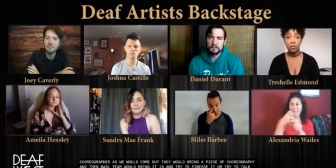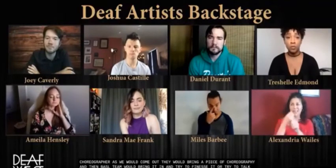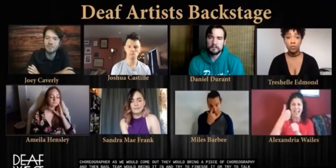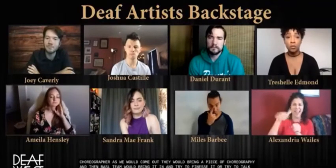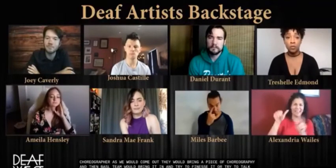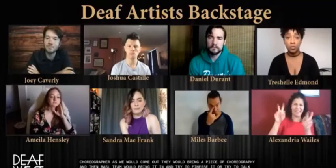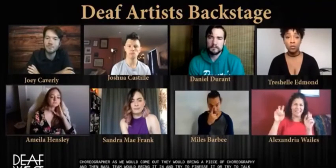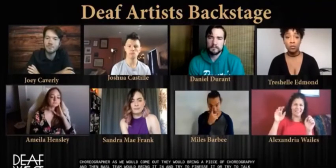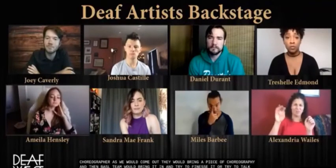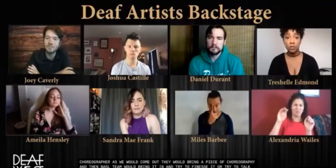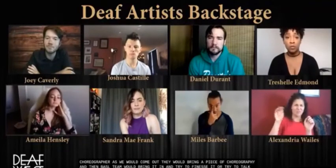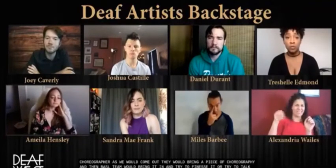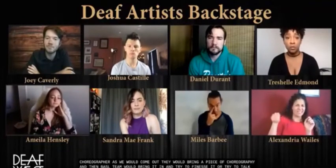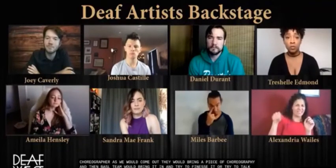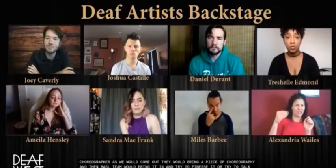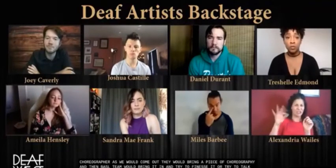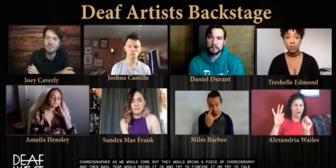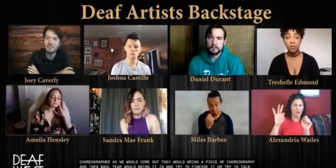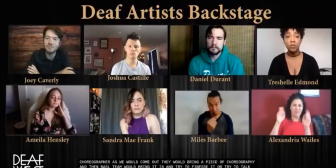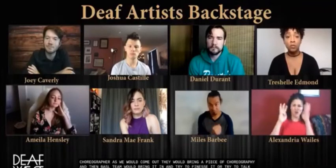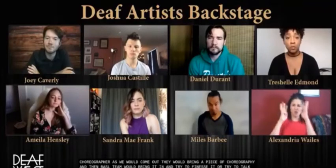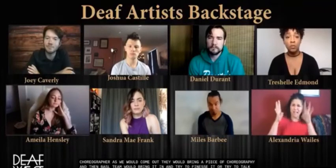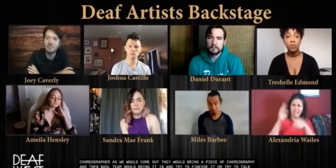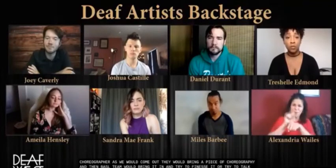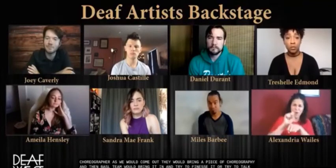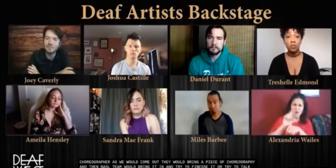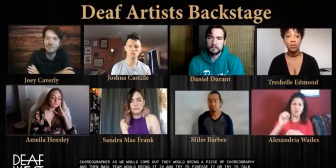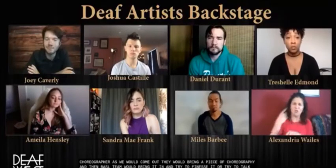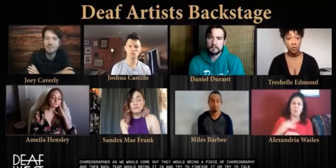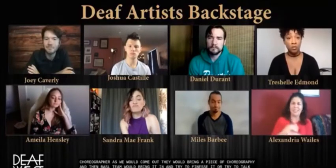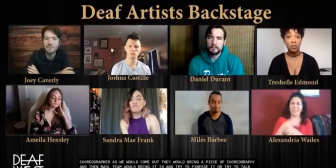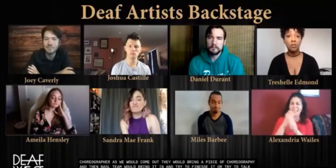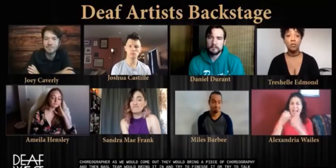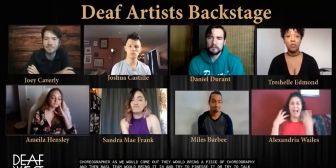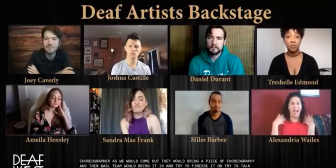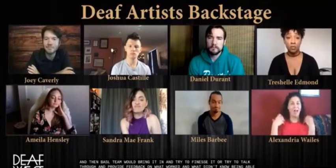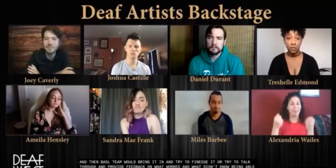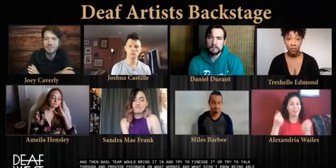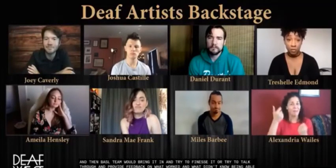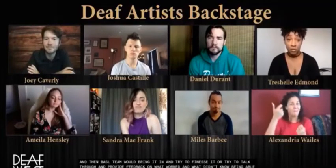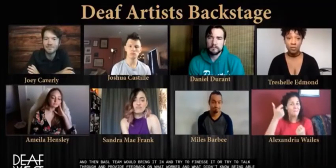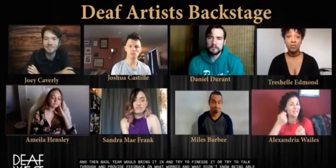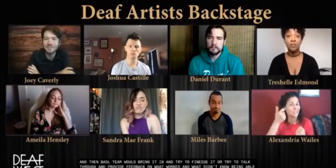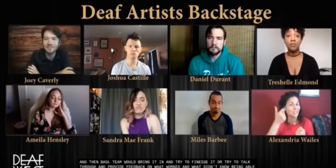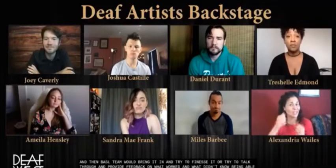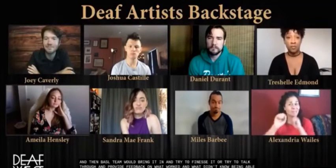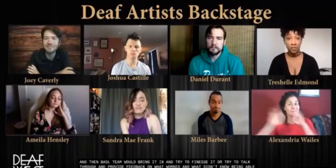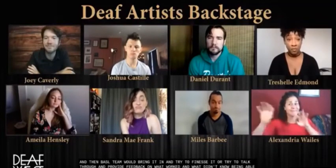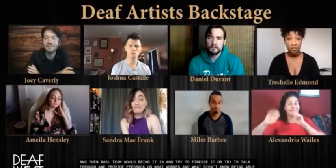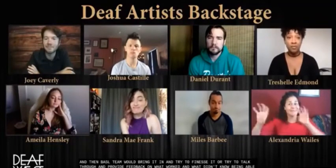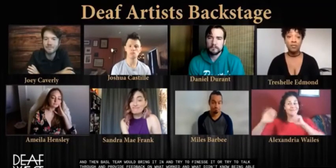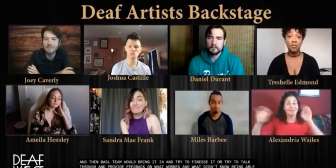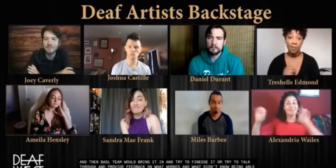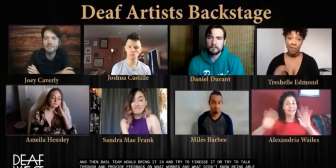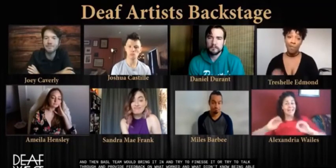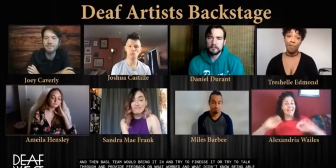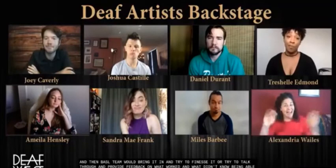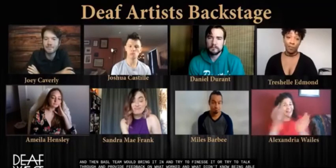It's a weekly job. Do you get a percentage of the creative work? Do you get health and pension?